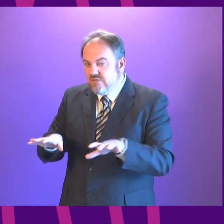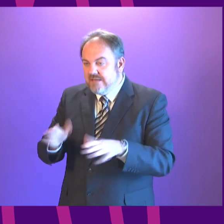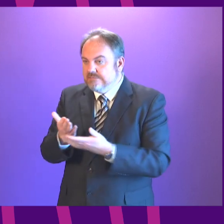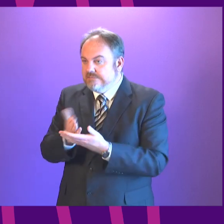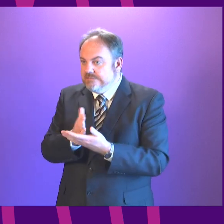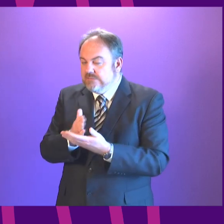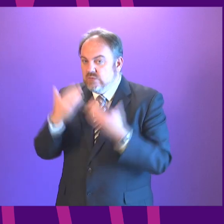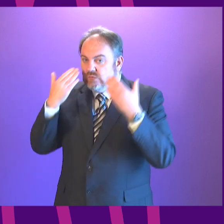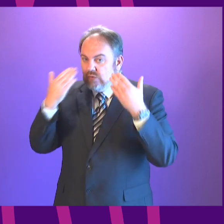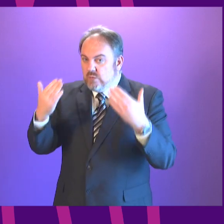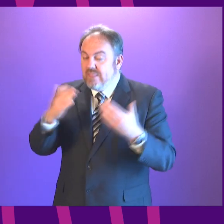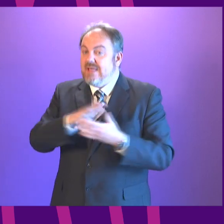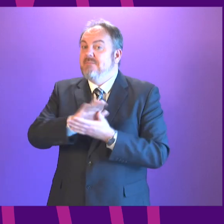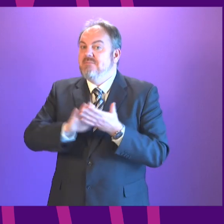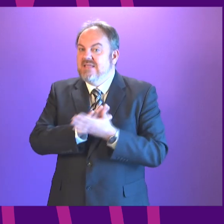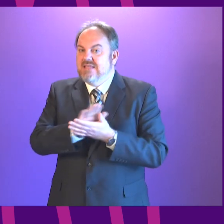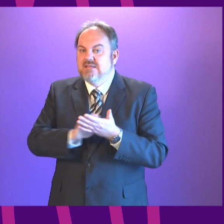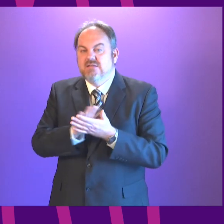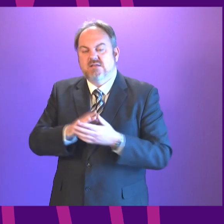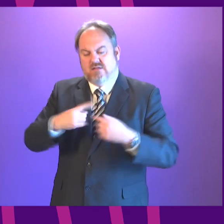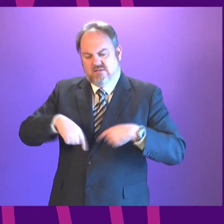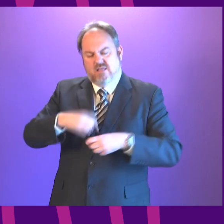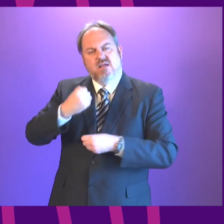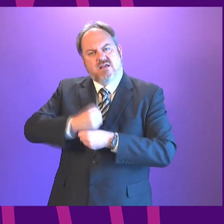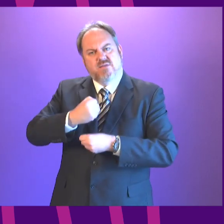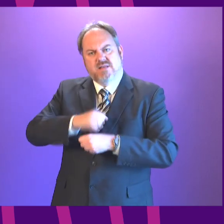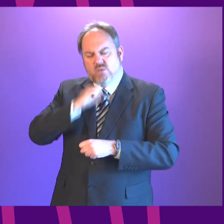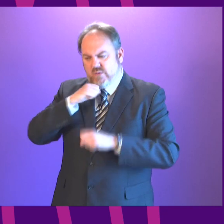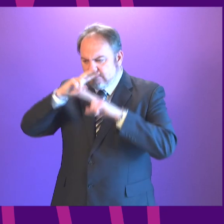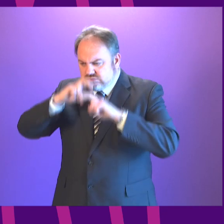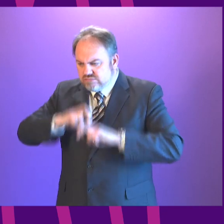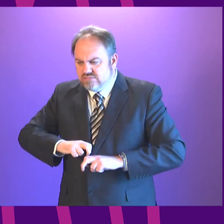That will be analysis that the Government undertakes urgently as our understanding of